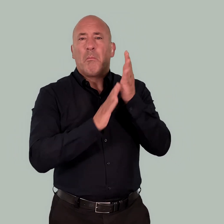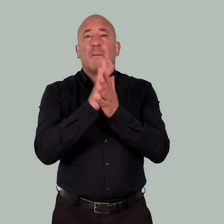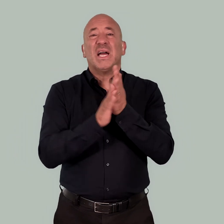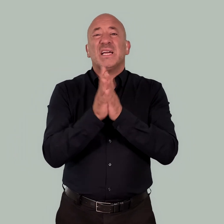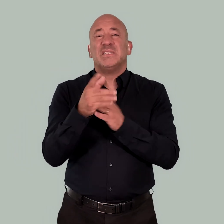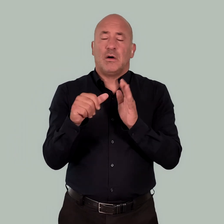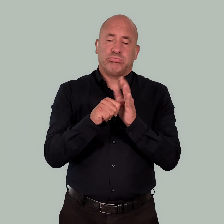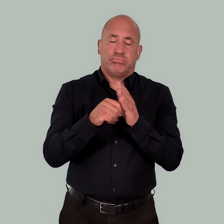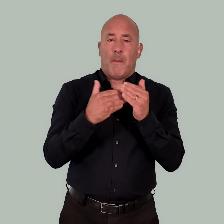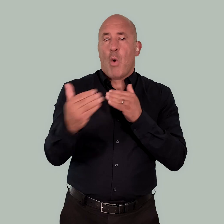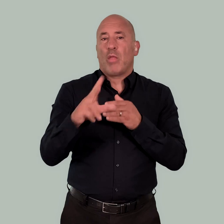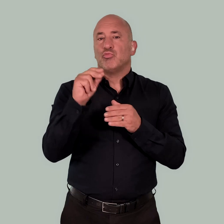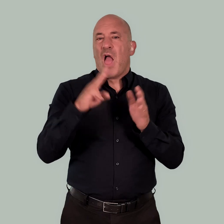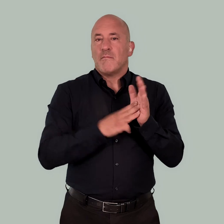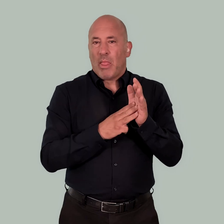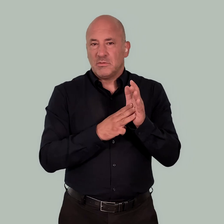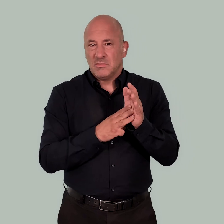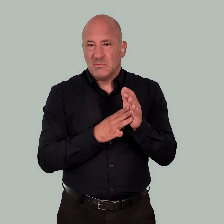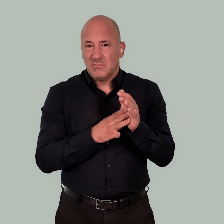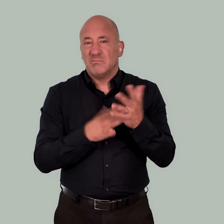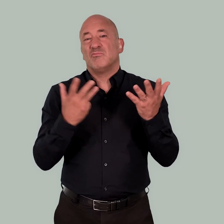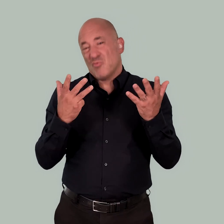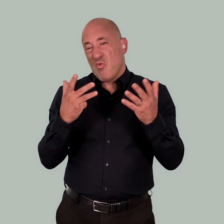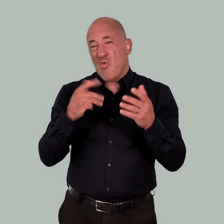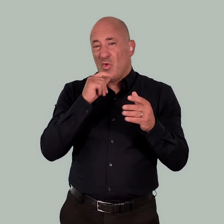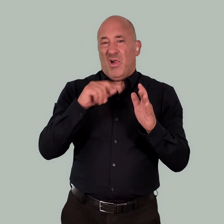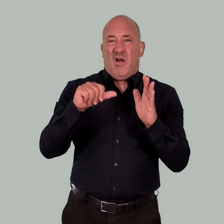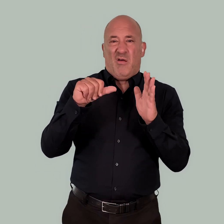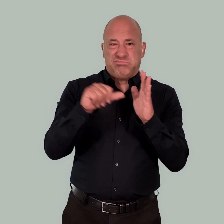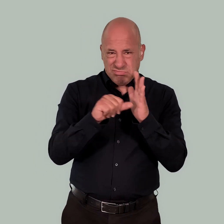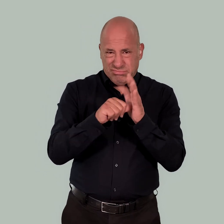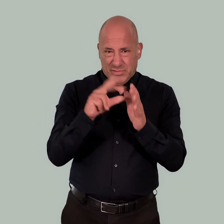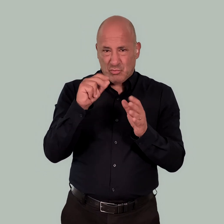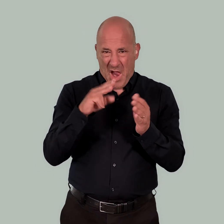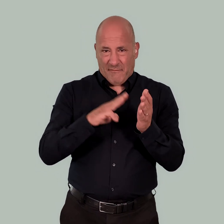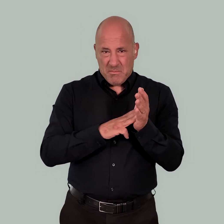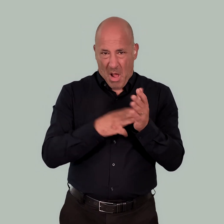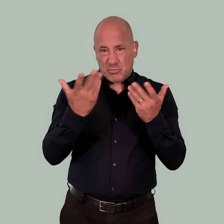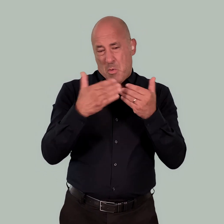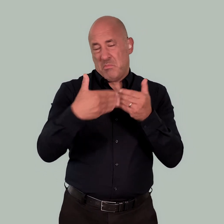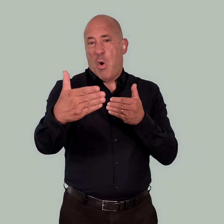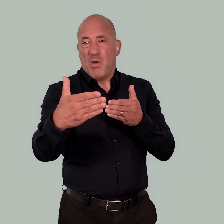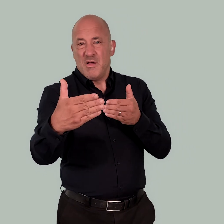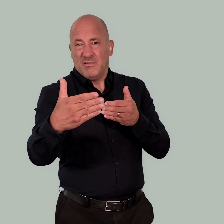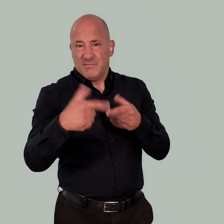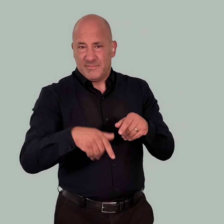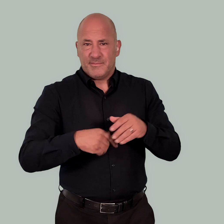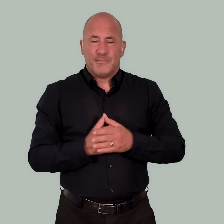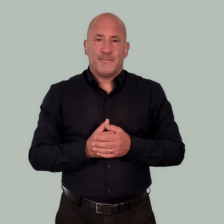By 'long-standing' we mean anything that has troubled you over a period of at least 12 months or that is likely to trouble you over a period of at least 12 months.’